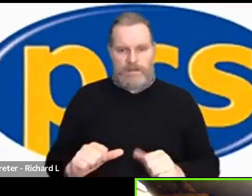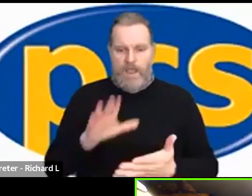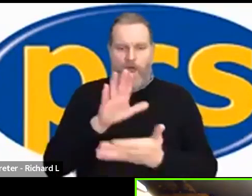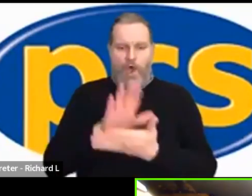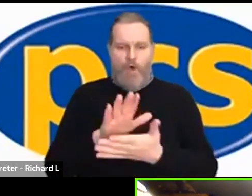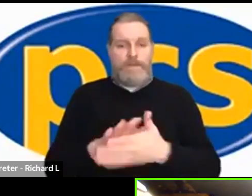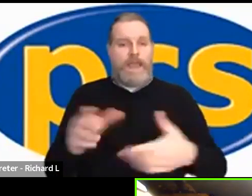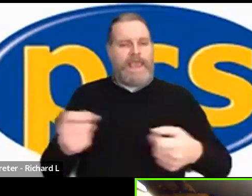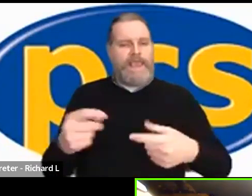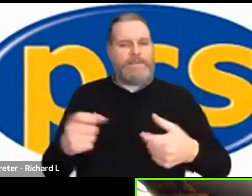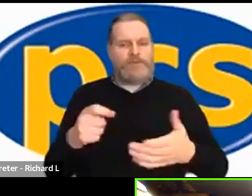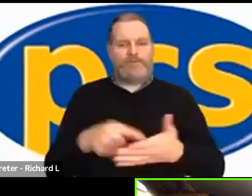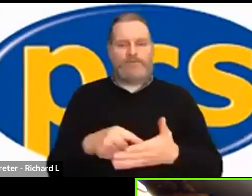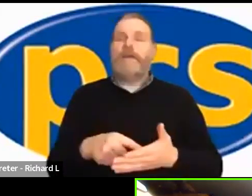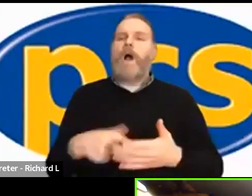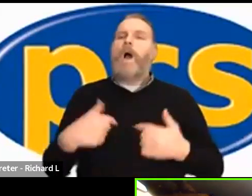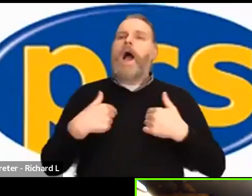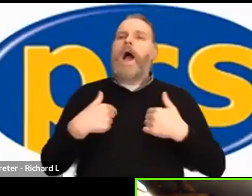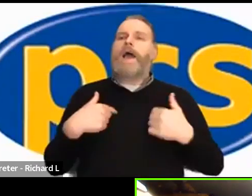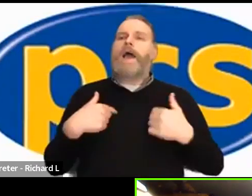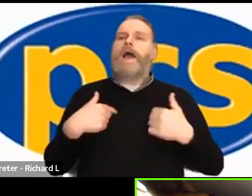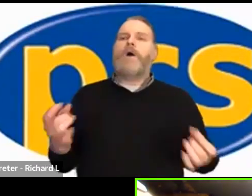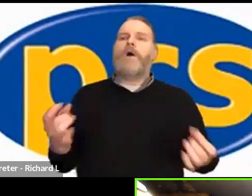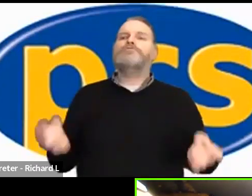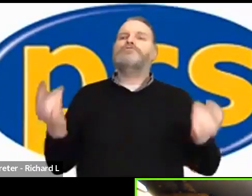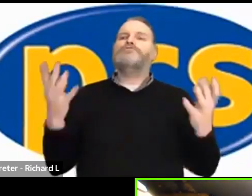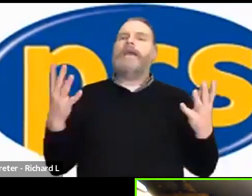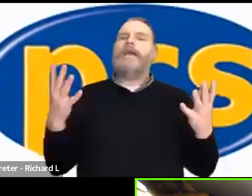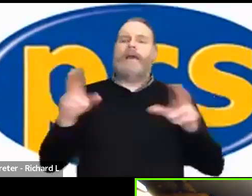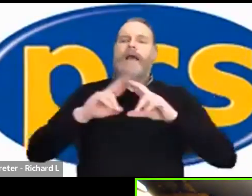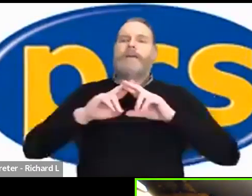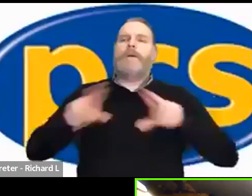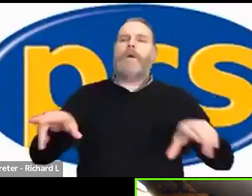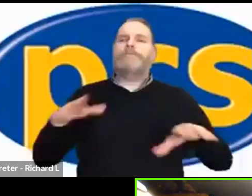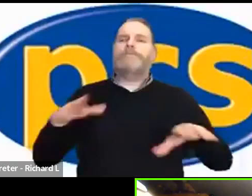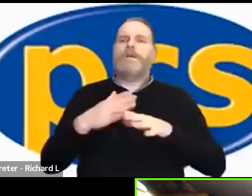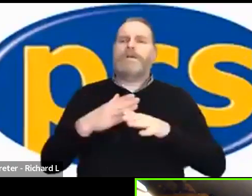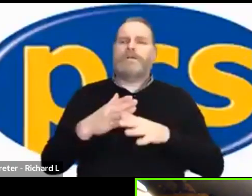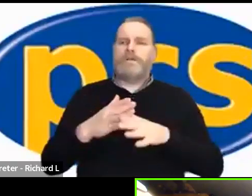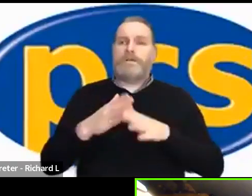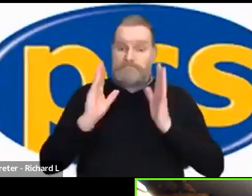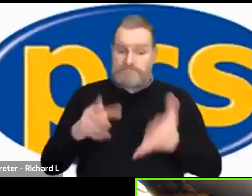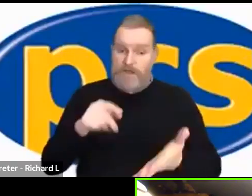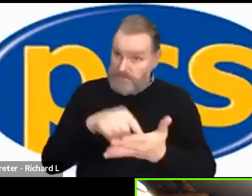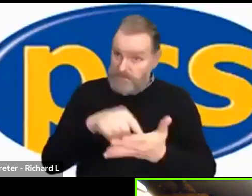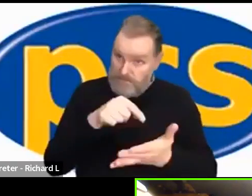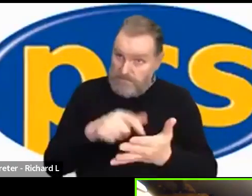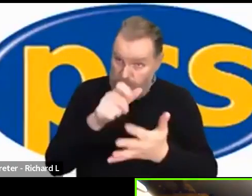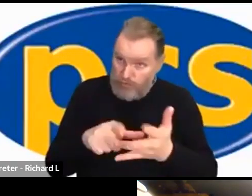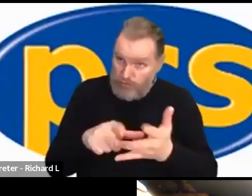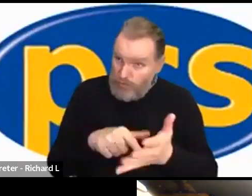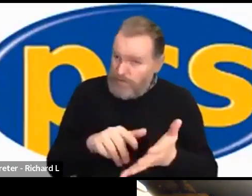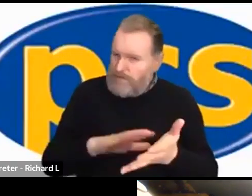I put on my out of out of office that I'm out of office that I'm striking? So people know I'm part of a part of the action. Do I need to do that? So